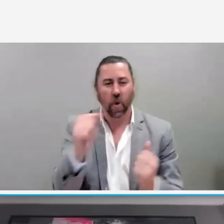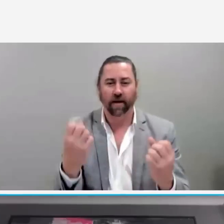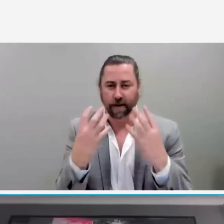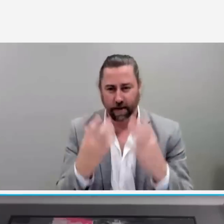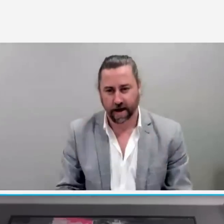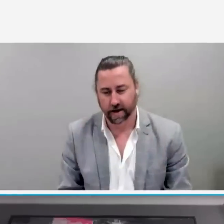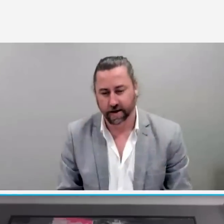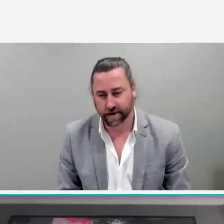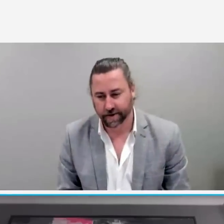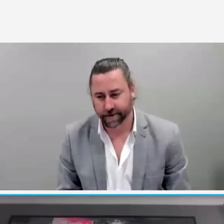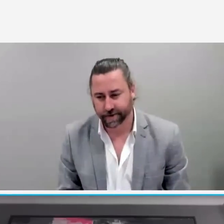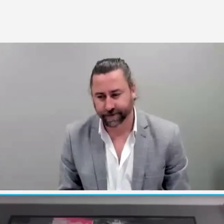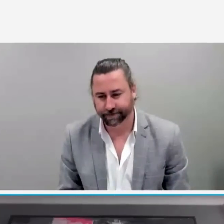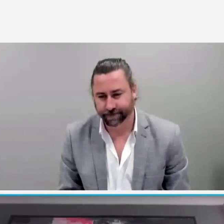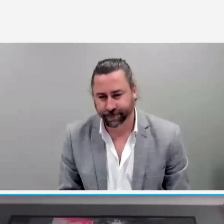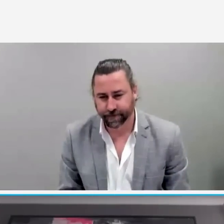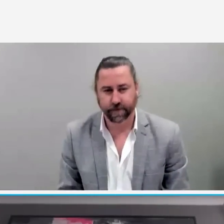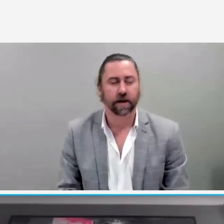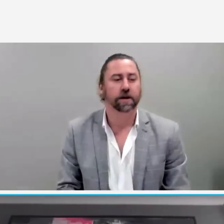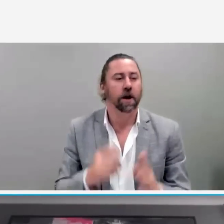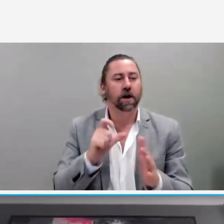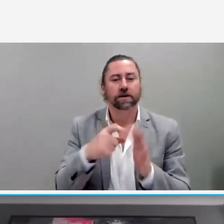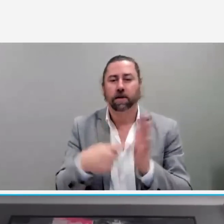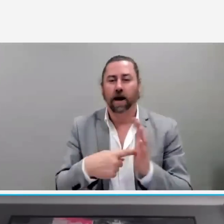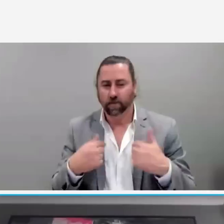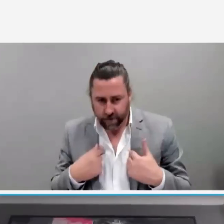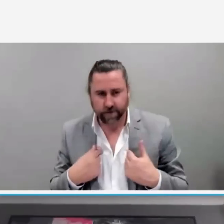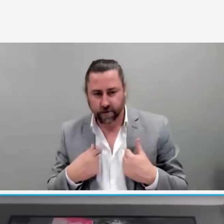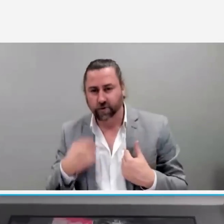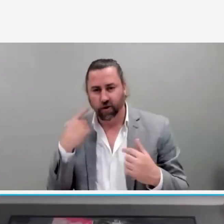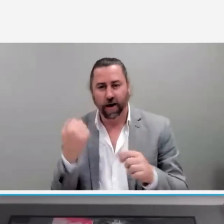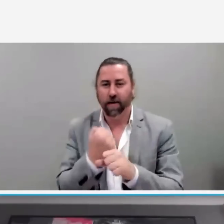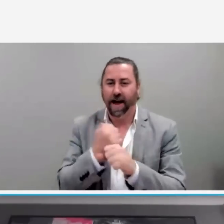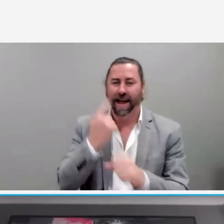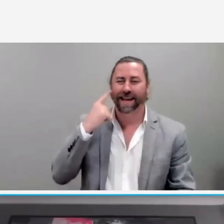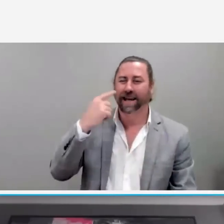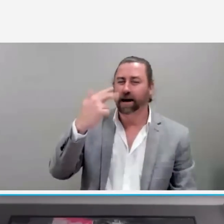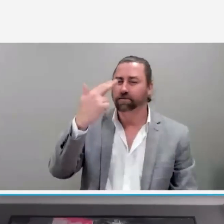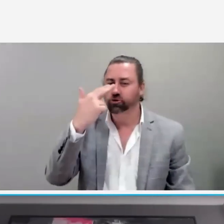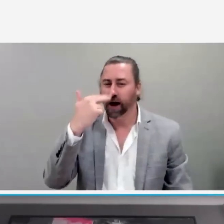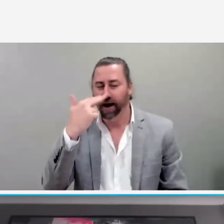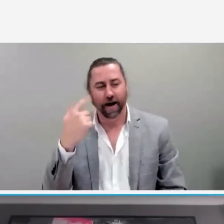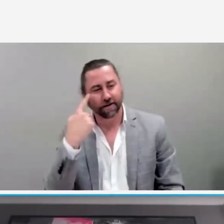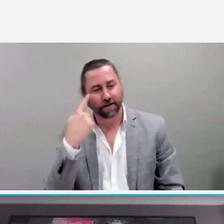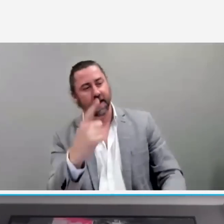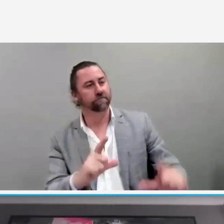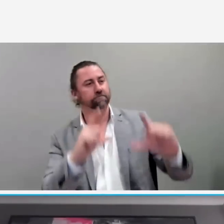So the Department's worked to develop imagery and messaging to encourage stakeholders to have their say during the public consultation process.